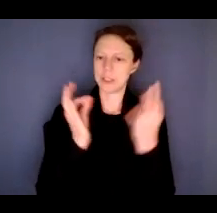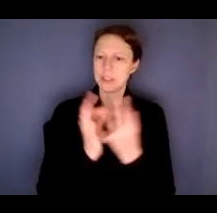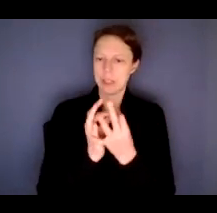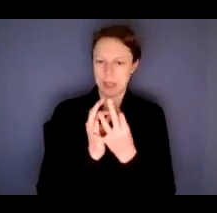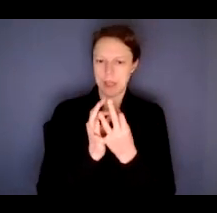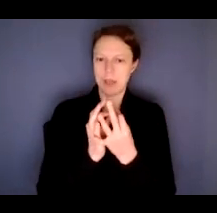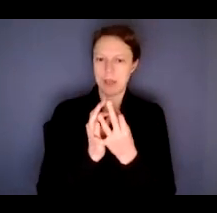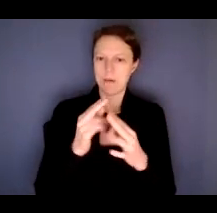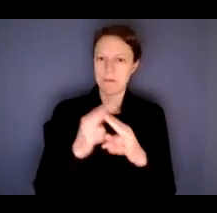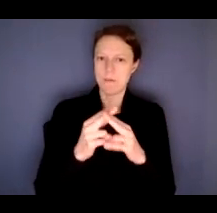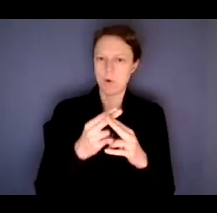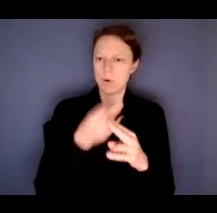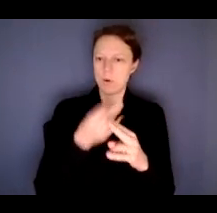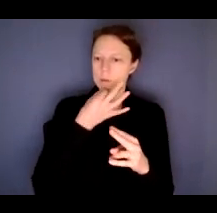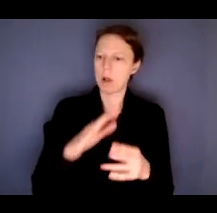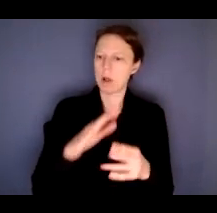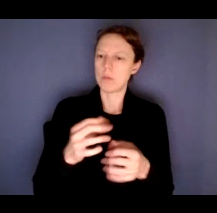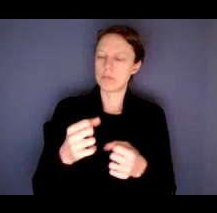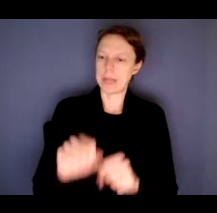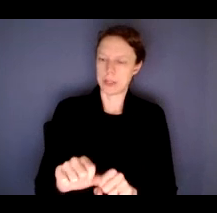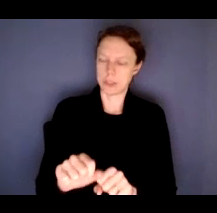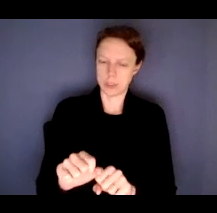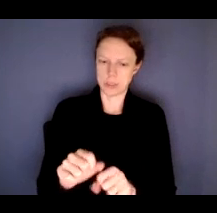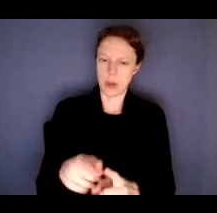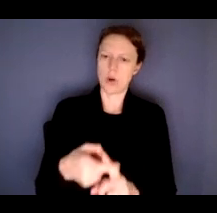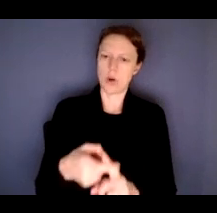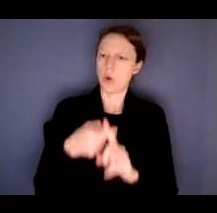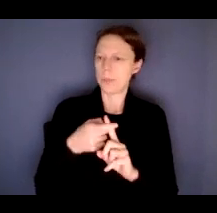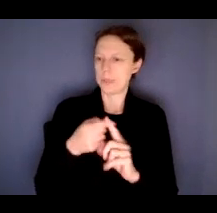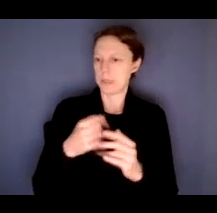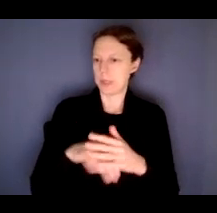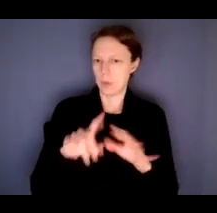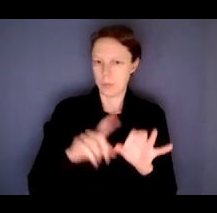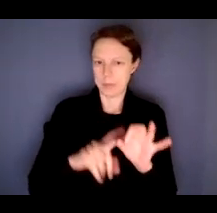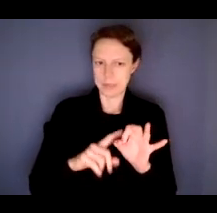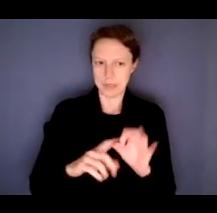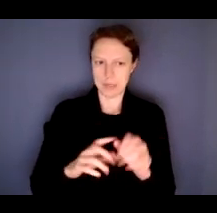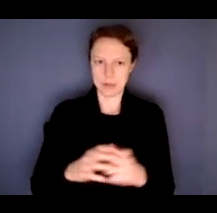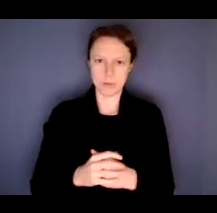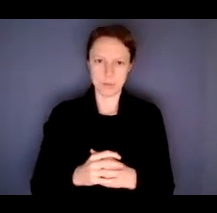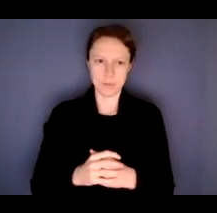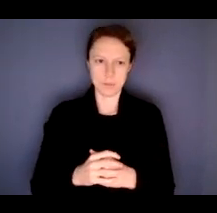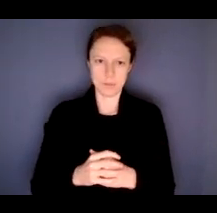In terms of our vision, you can see there we are child safety seniors and disability services but